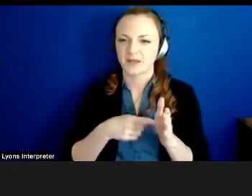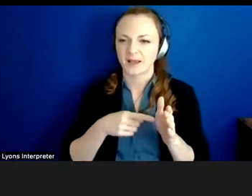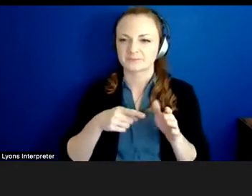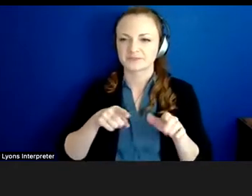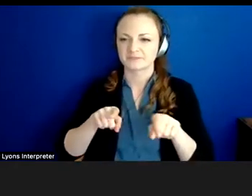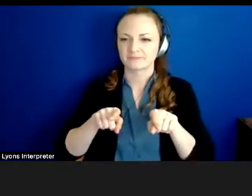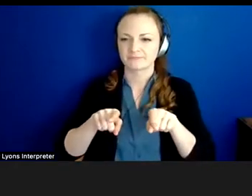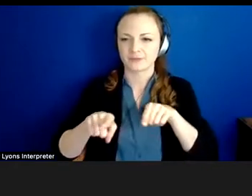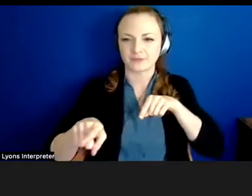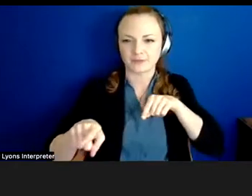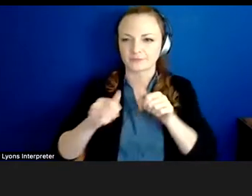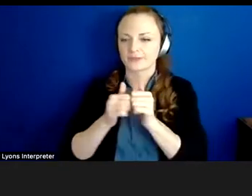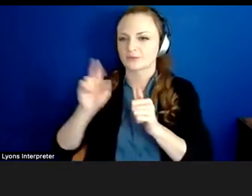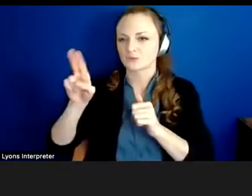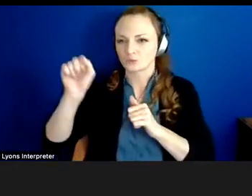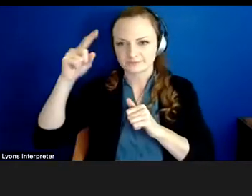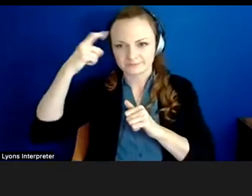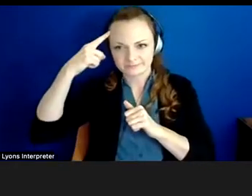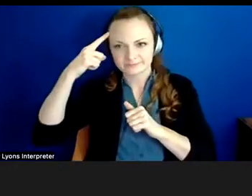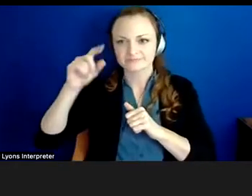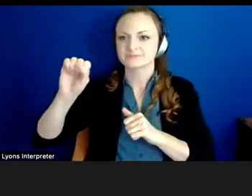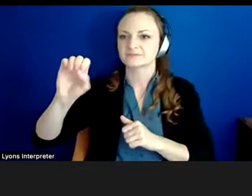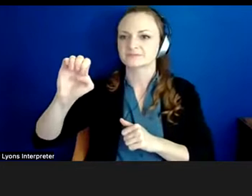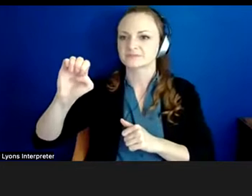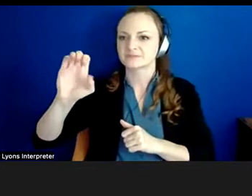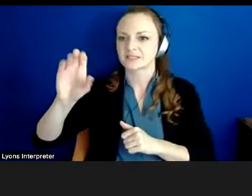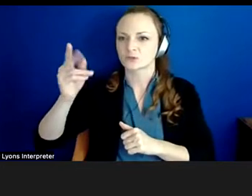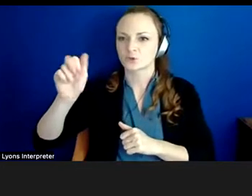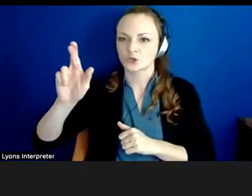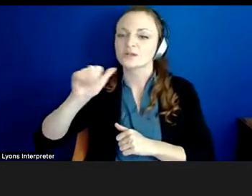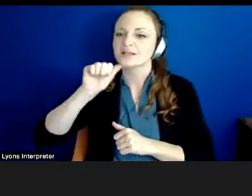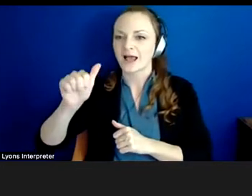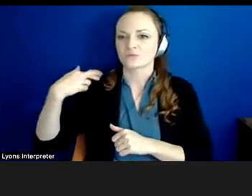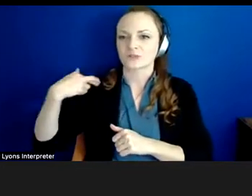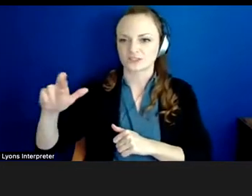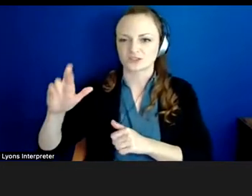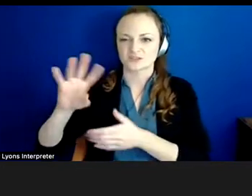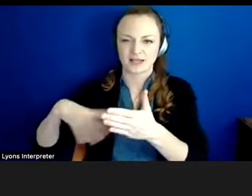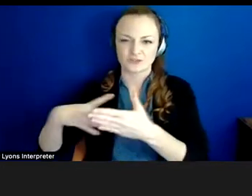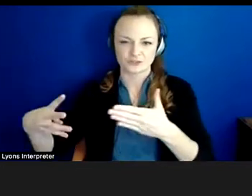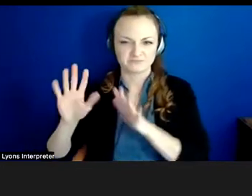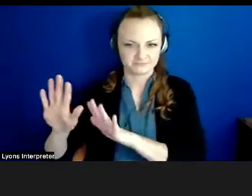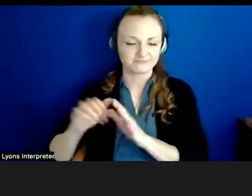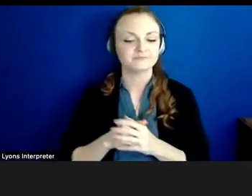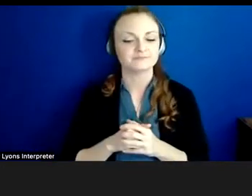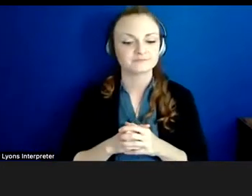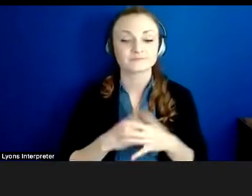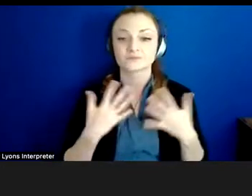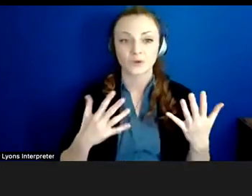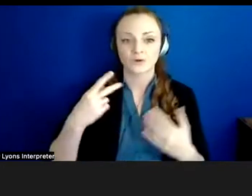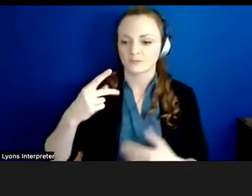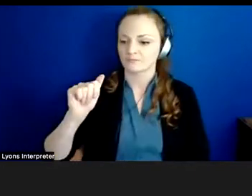19:12:20 So. what do we do when we all sit around our table at home celebrating Passover?